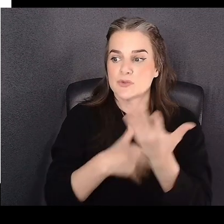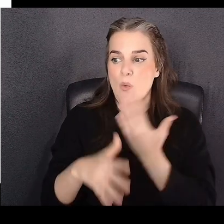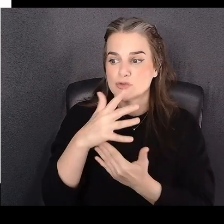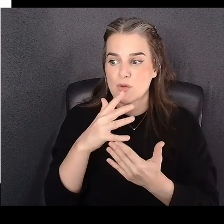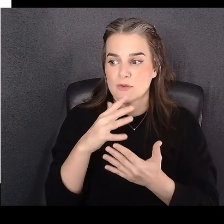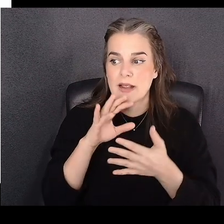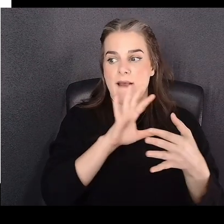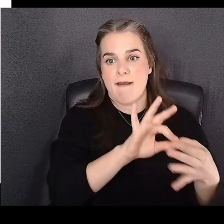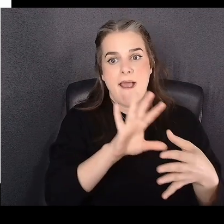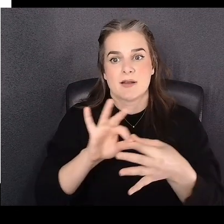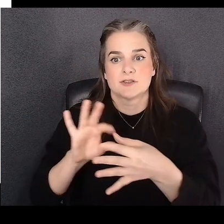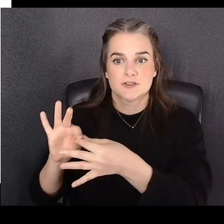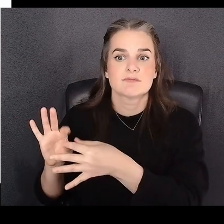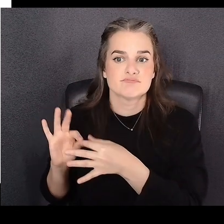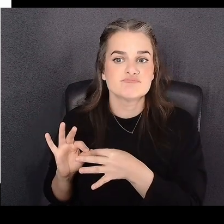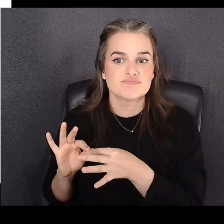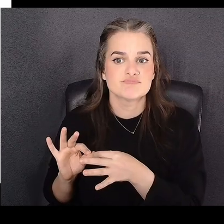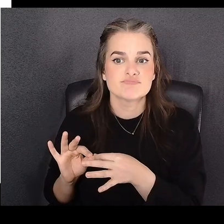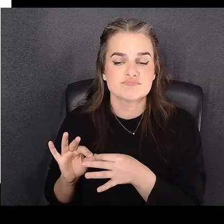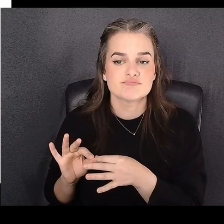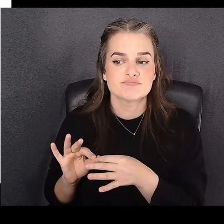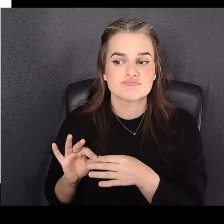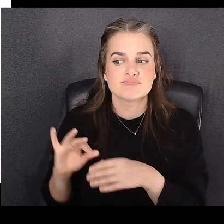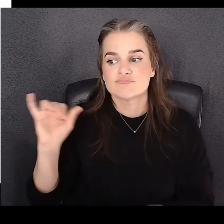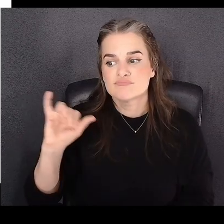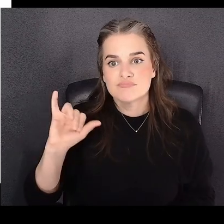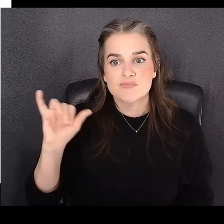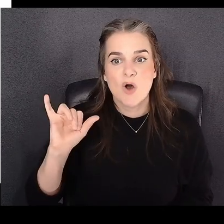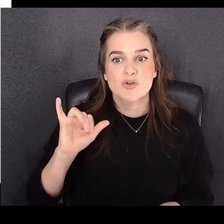and just expanding all leisure opportunities.